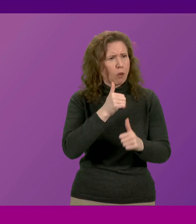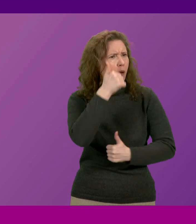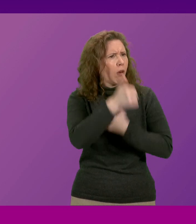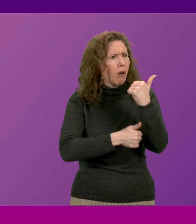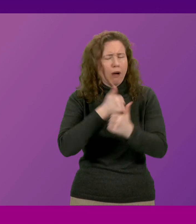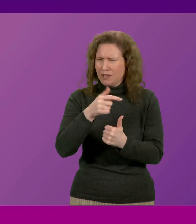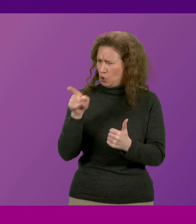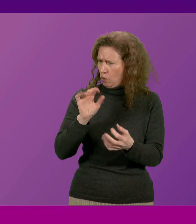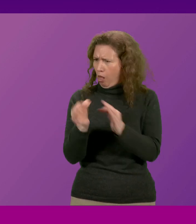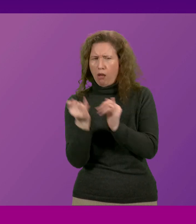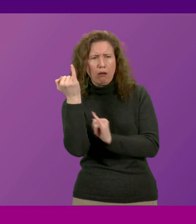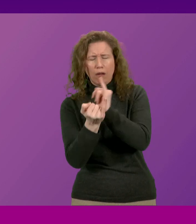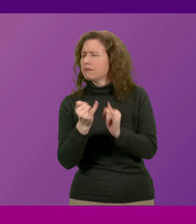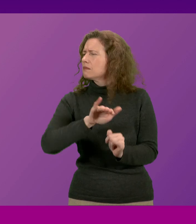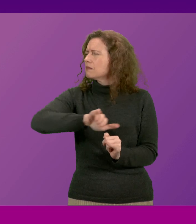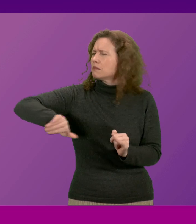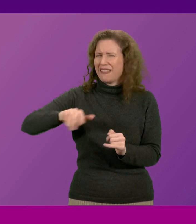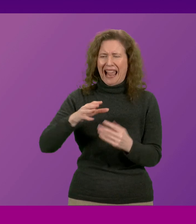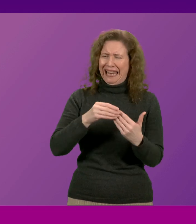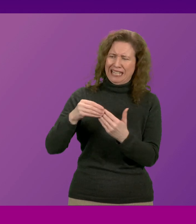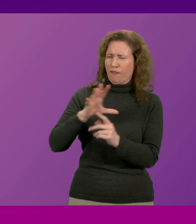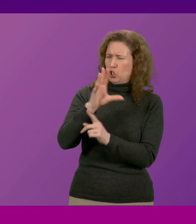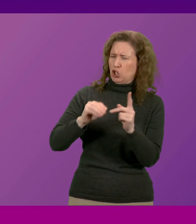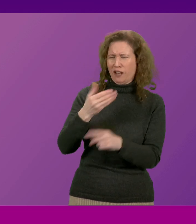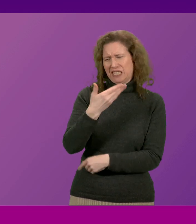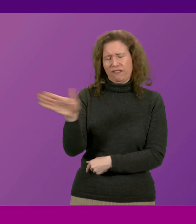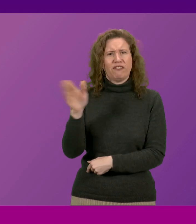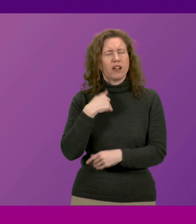not have that denigrated by the leader of the Conservative Party.